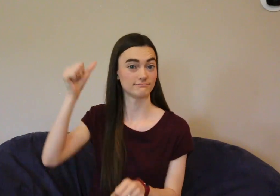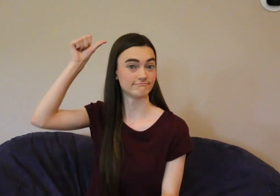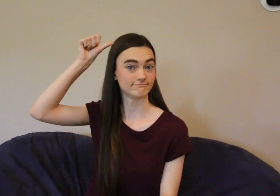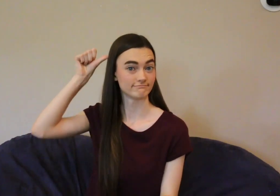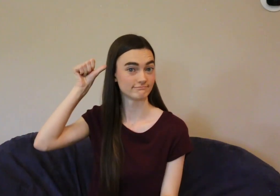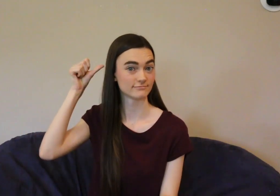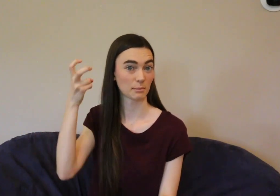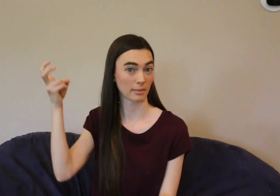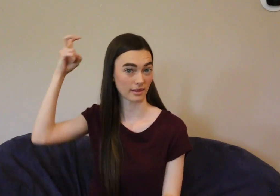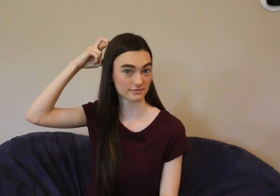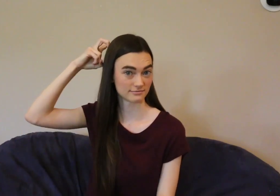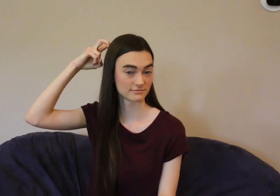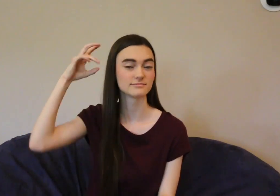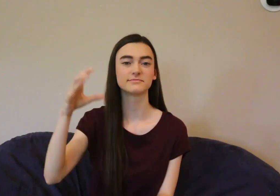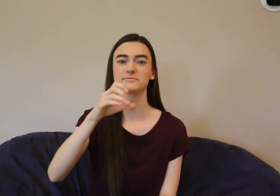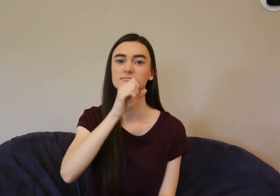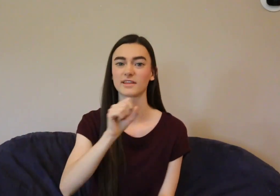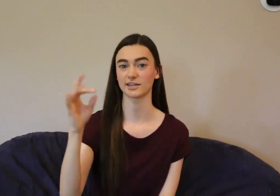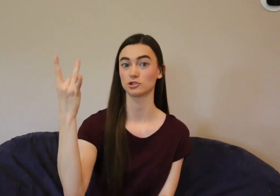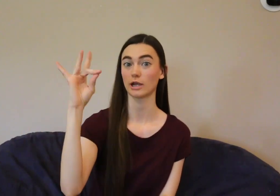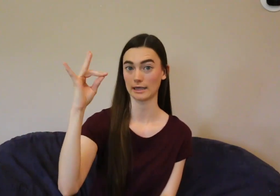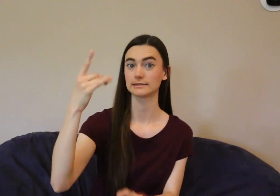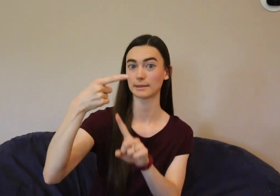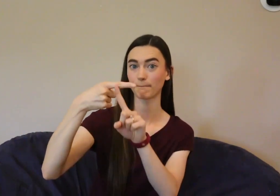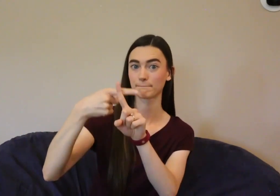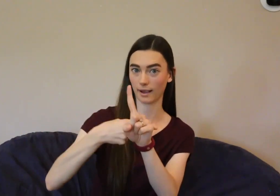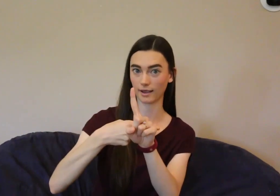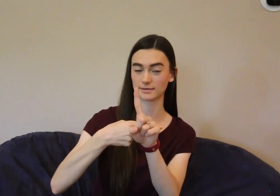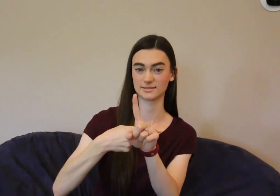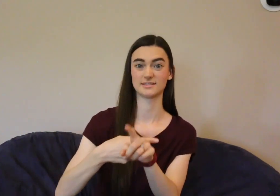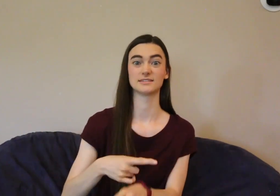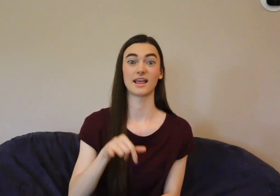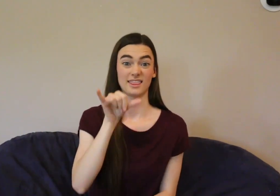I got my cochlear implant surgery when I was 18 months old.